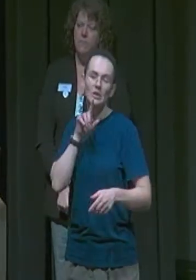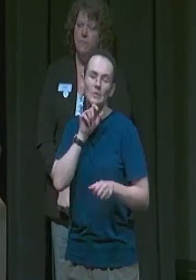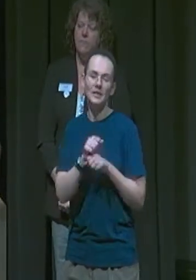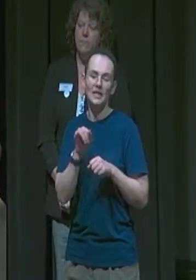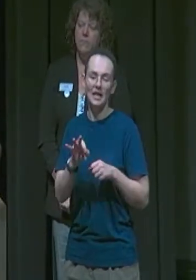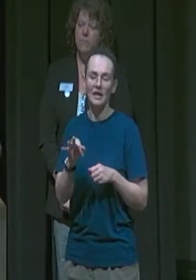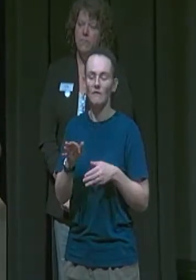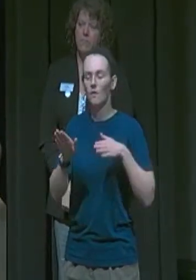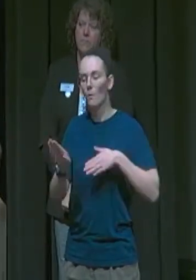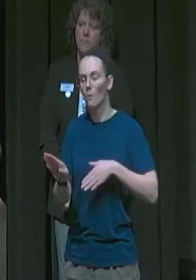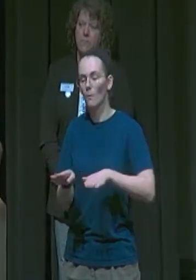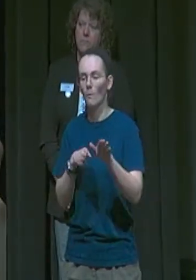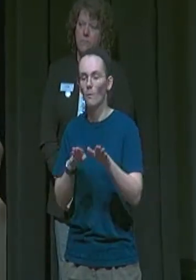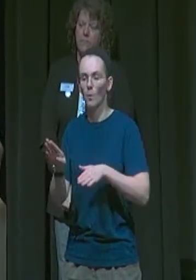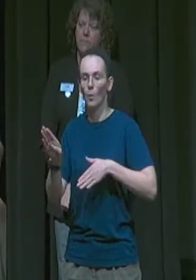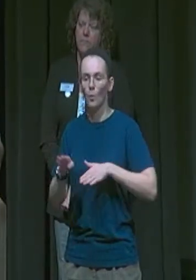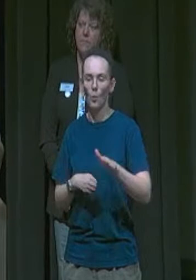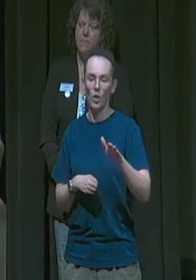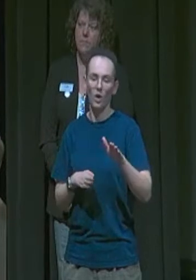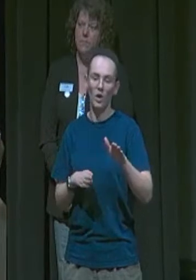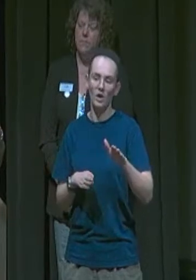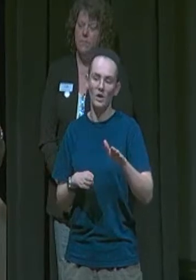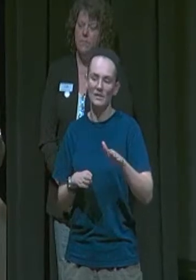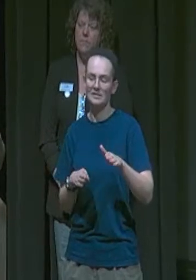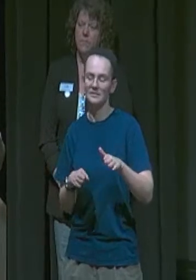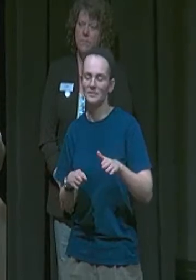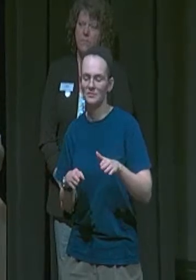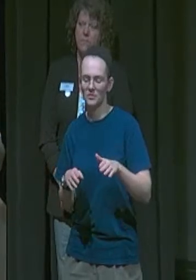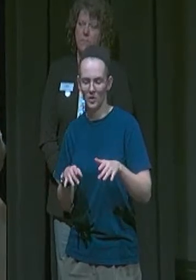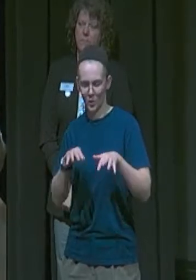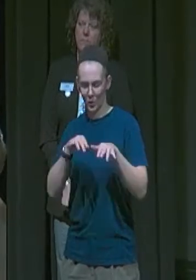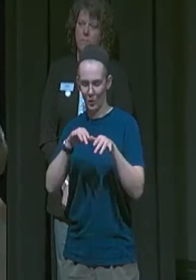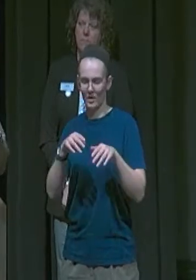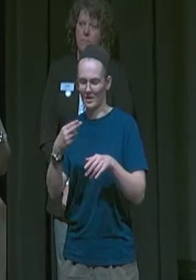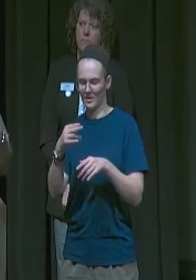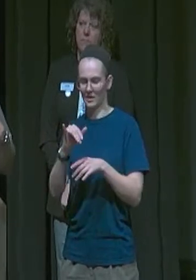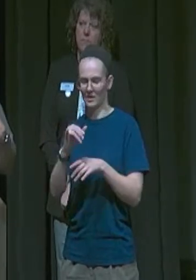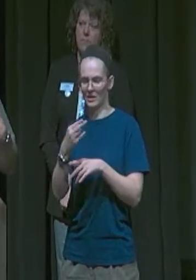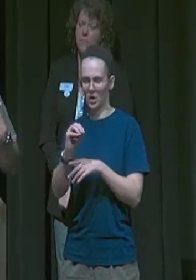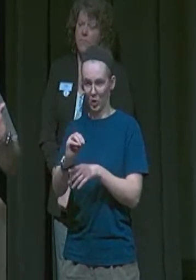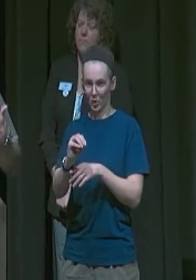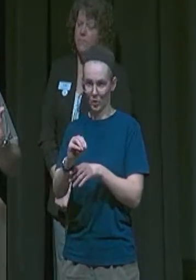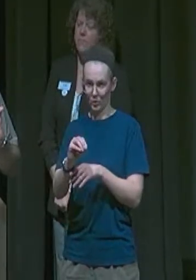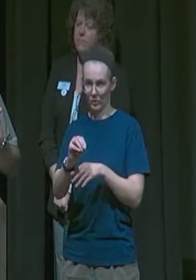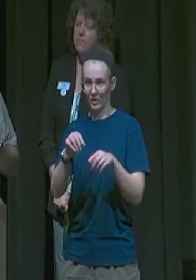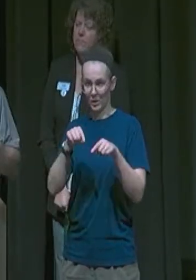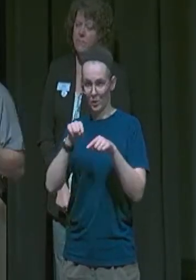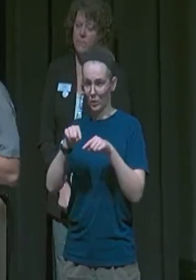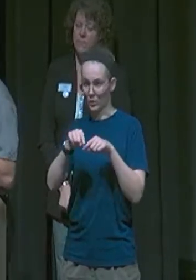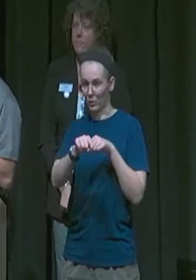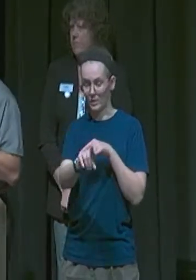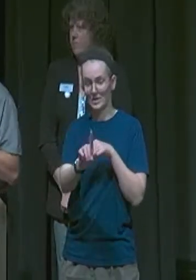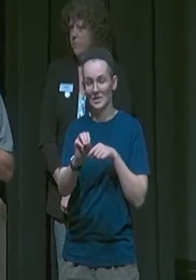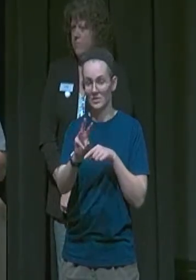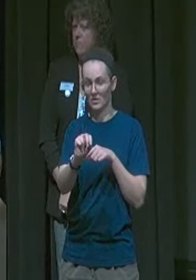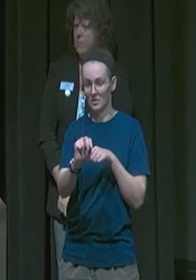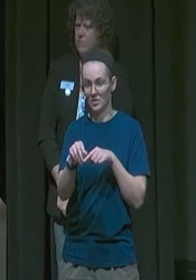walking um just Downstream of where the high ho is there's the uh is that the Eagles Club what's